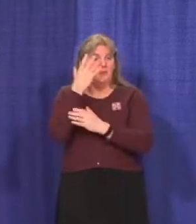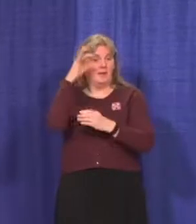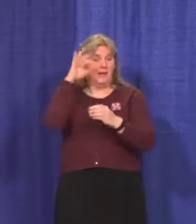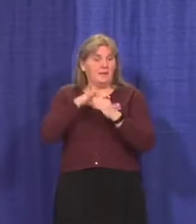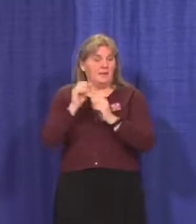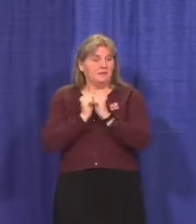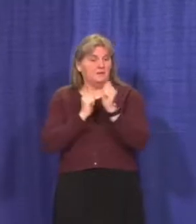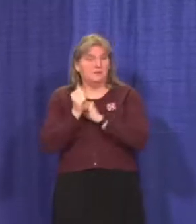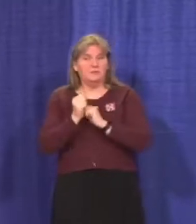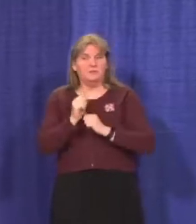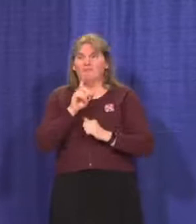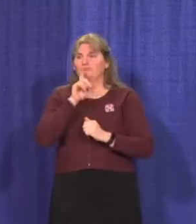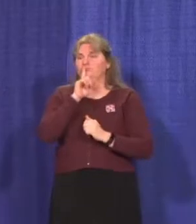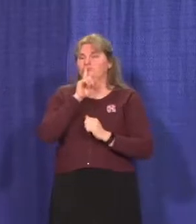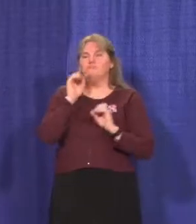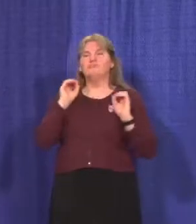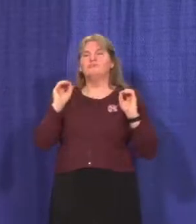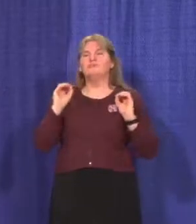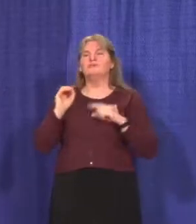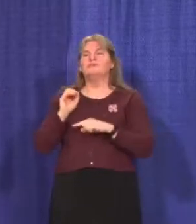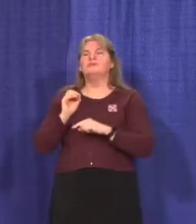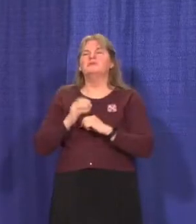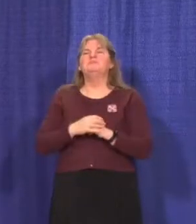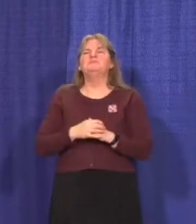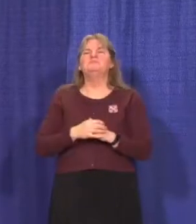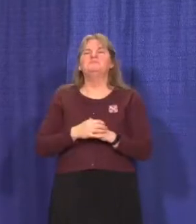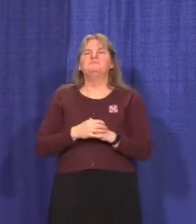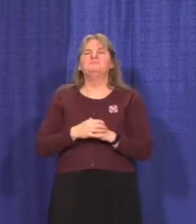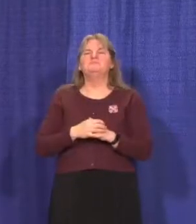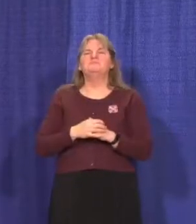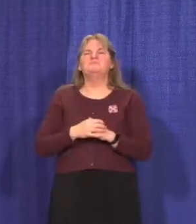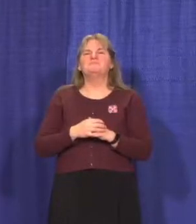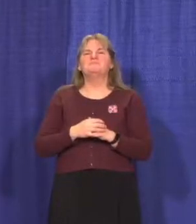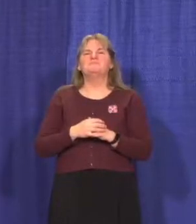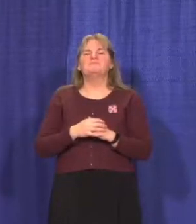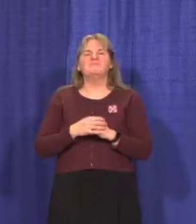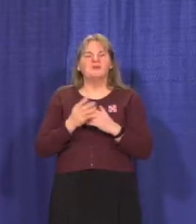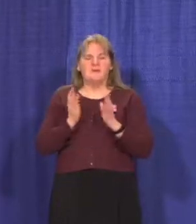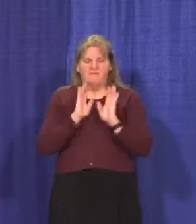Nothing in my notes. We are concentrating on deliveries and vaccines.